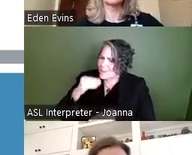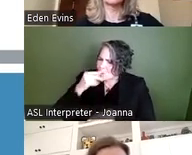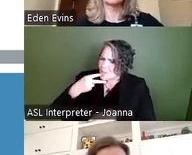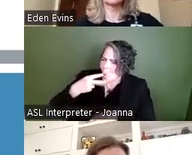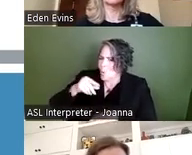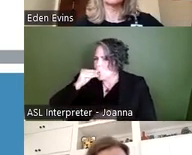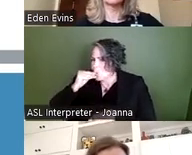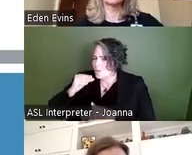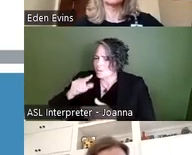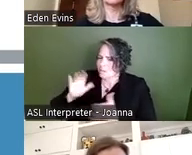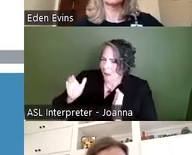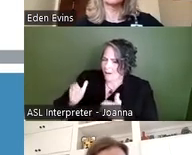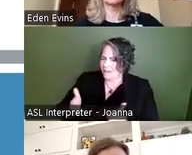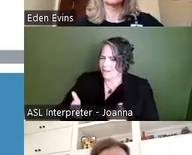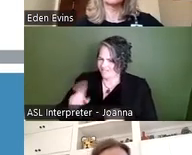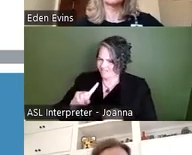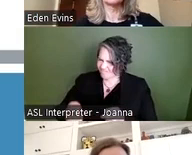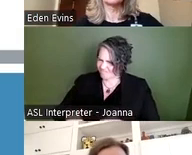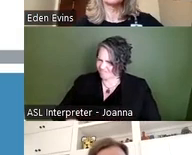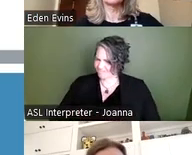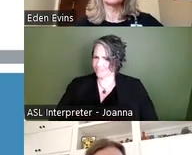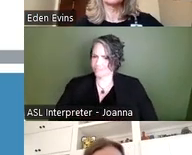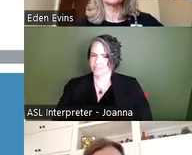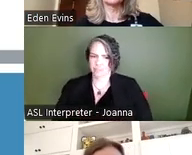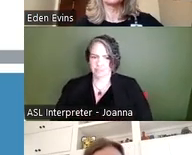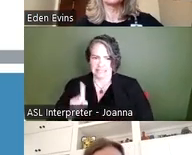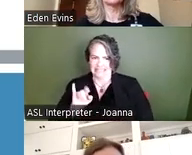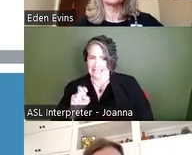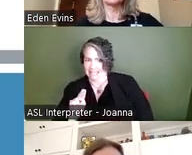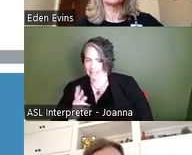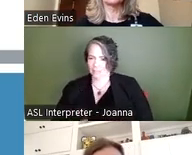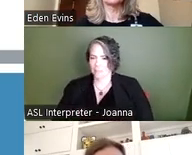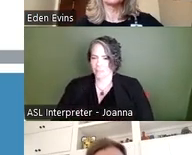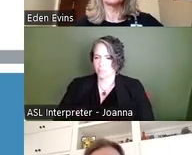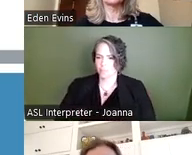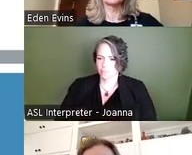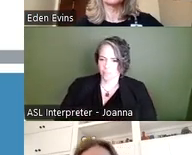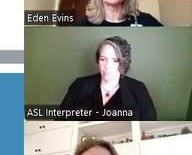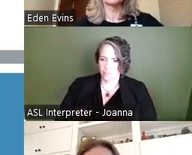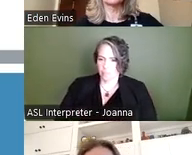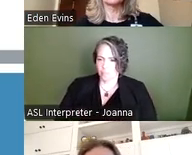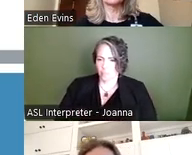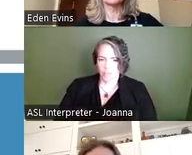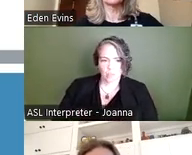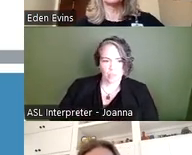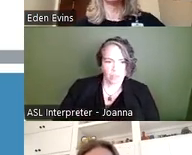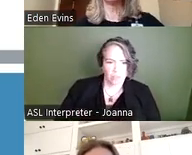of safety, of something like a Zyn versus a vape versus smoked tobacco.